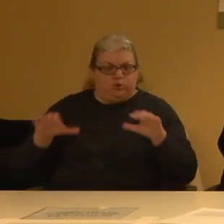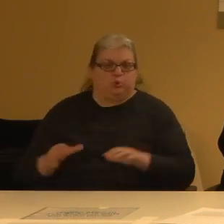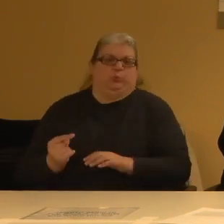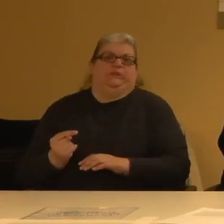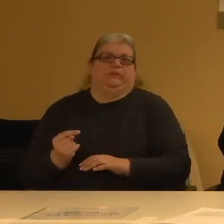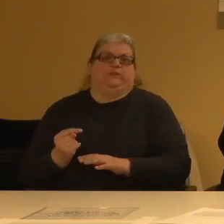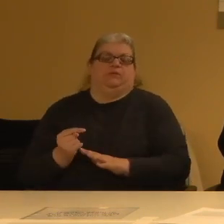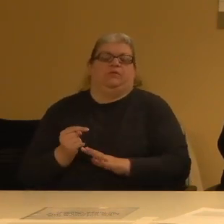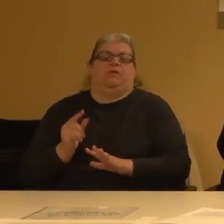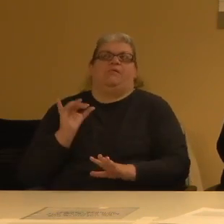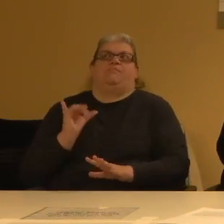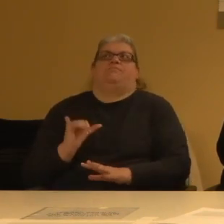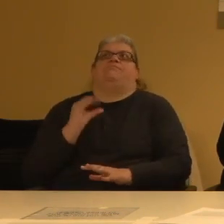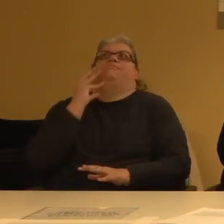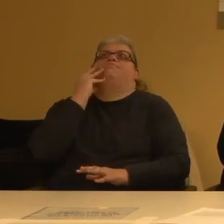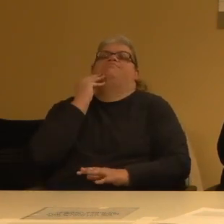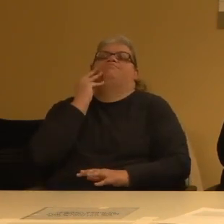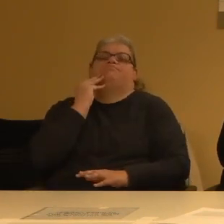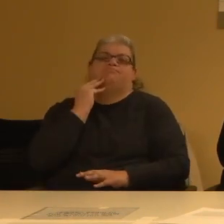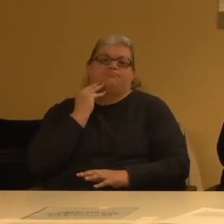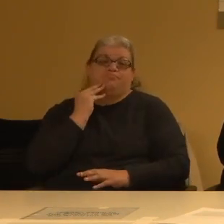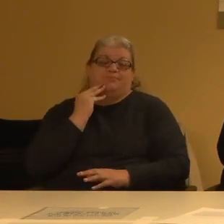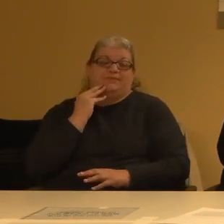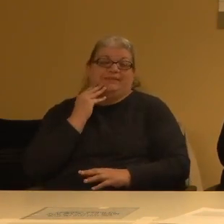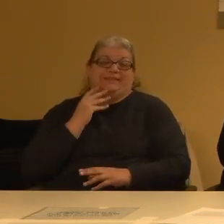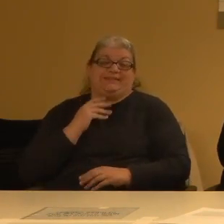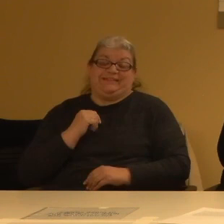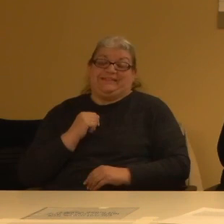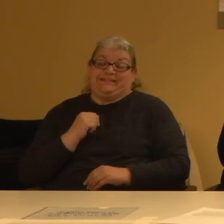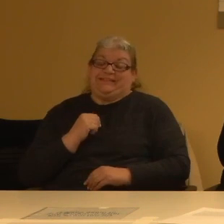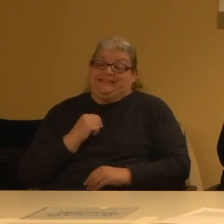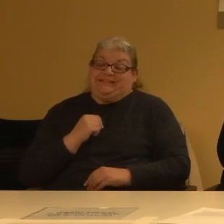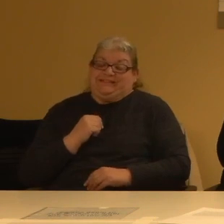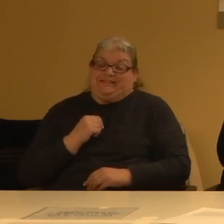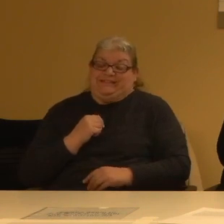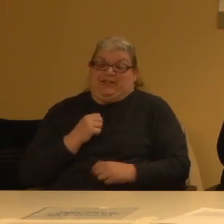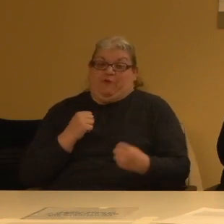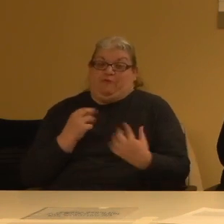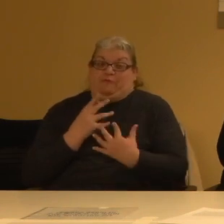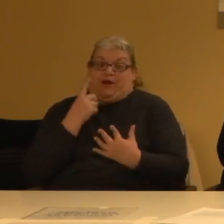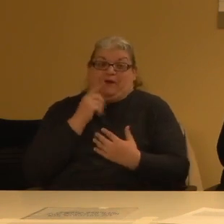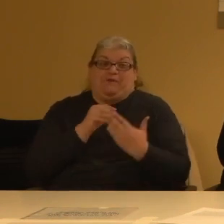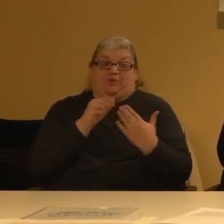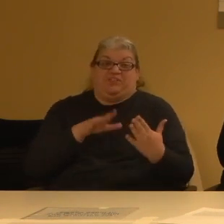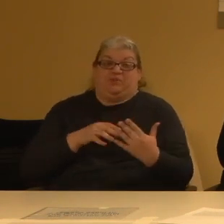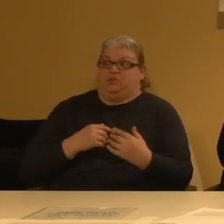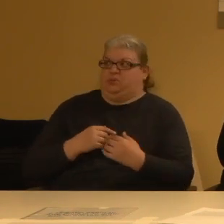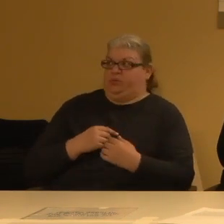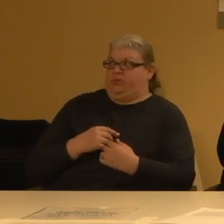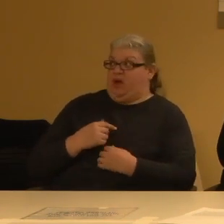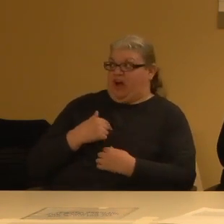Which I think is sometimes the most frightening thing that I can say to students of dramaturgy. They're like, "Wait, wait, wait, I gotta get in there and do it?